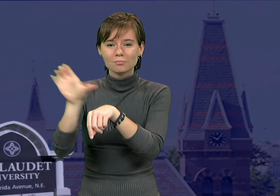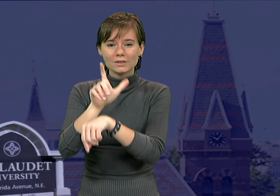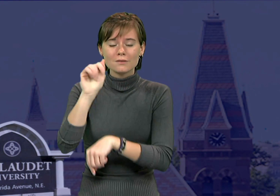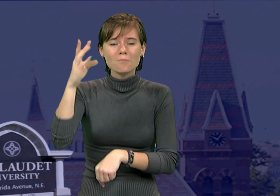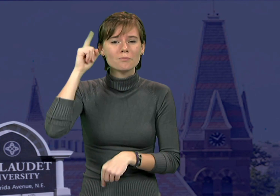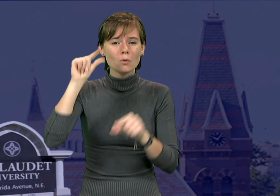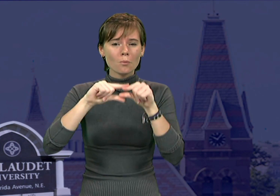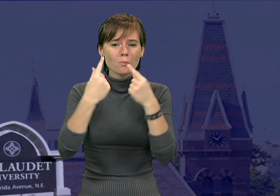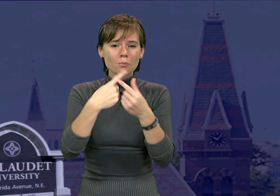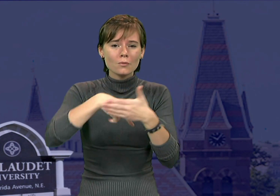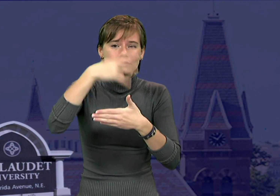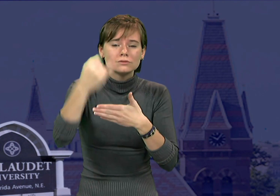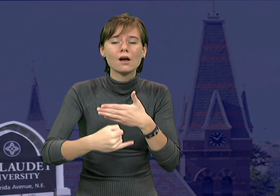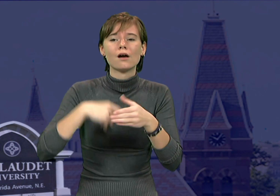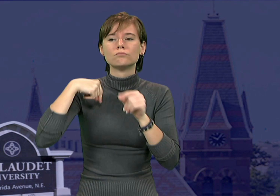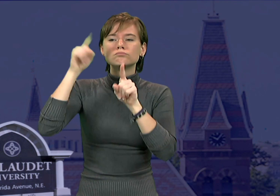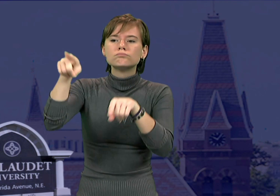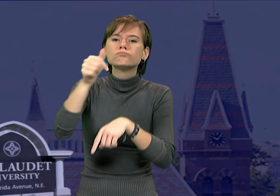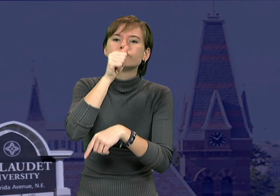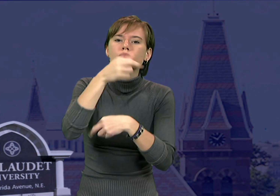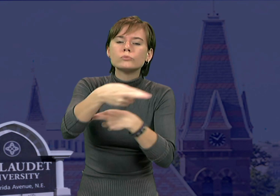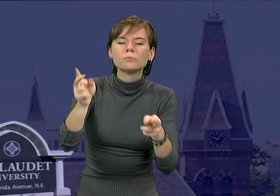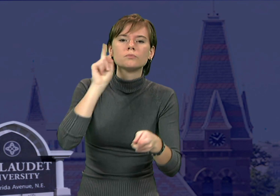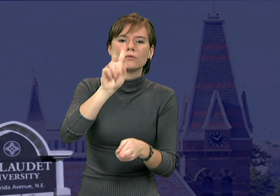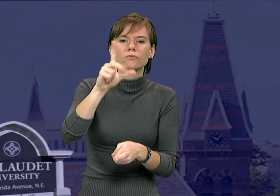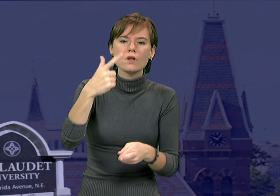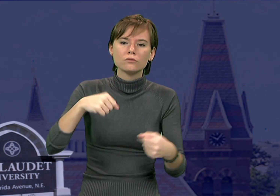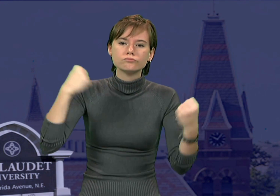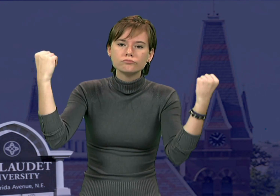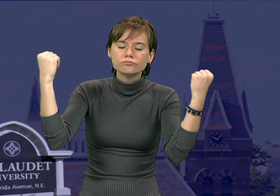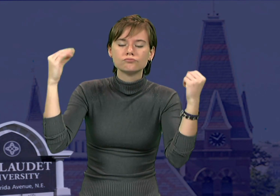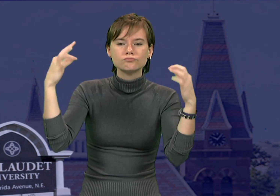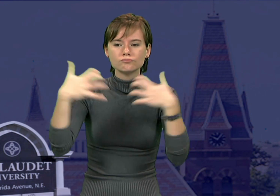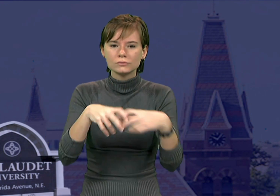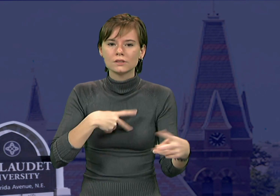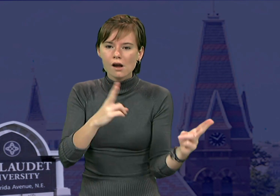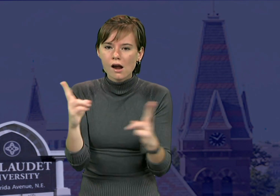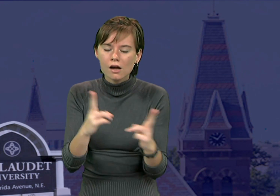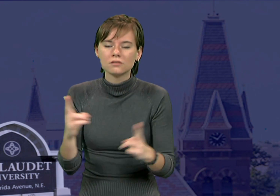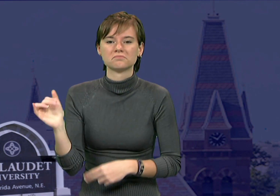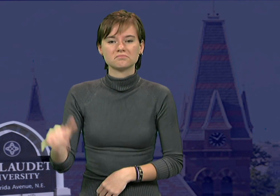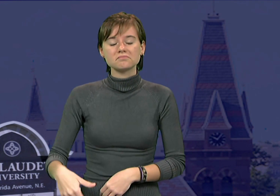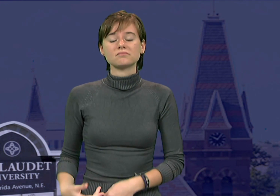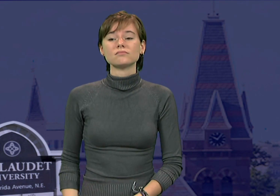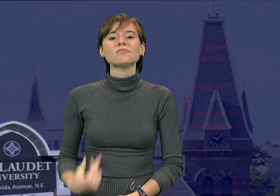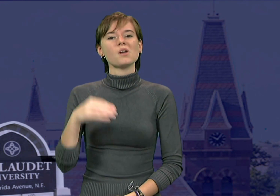I go to the computer lab for group projects, I use their private rooms to sign a v-log and I do editing.